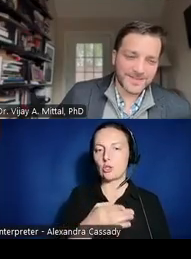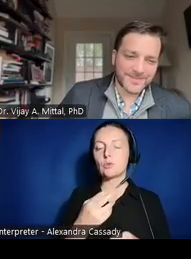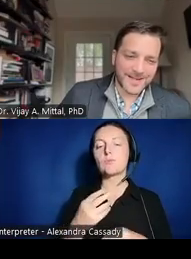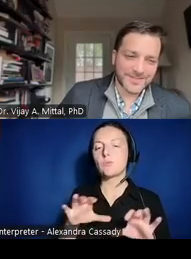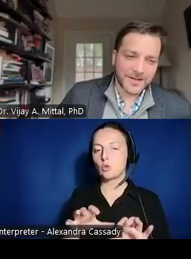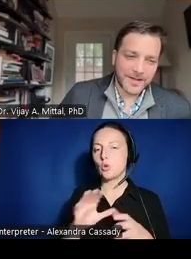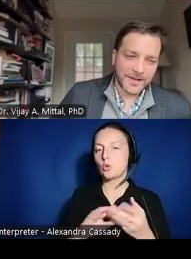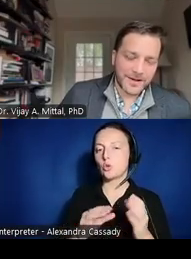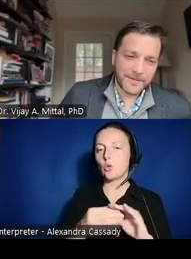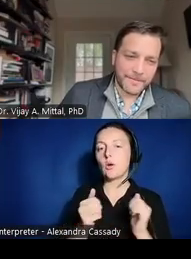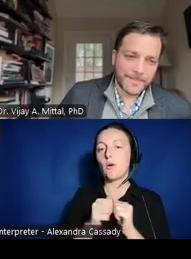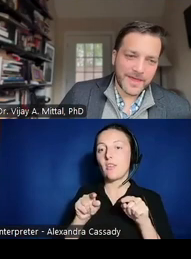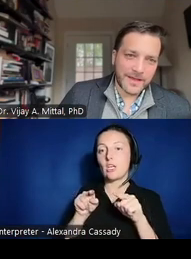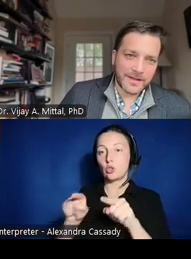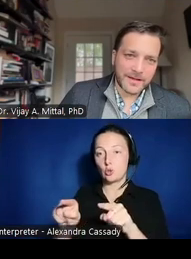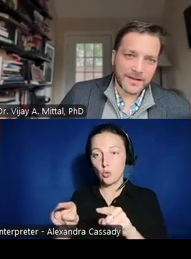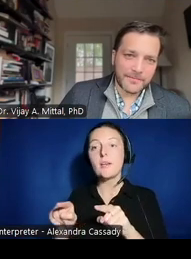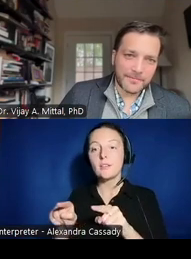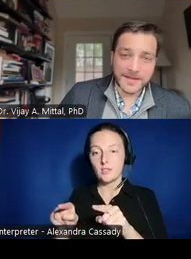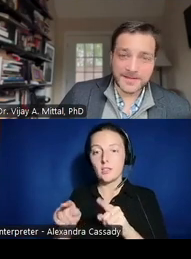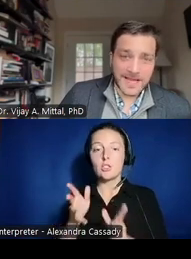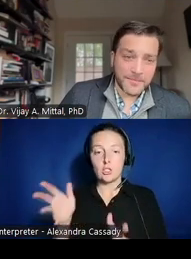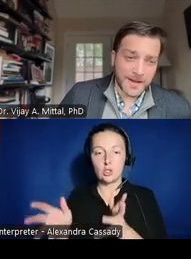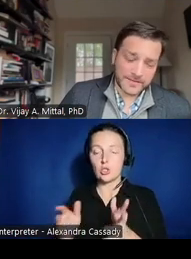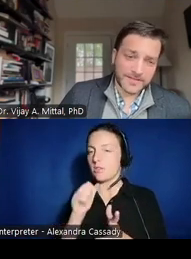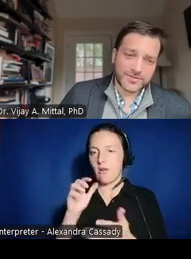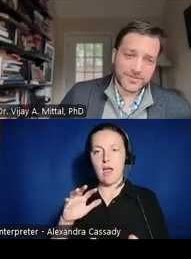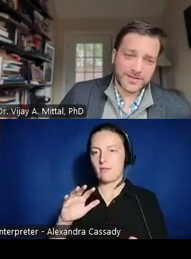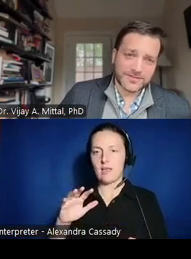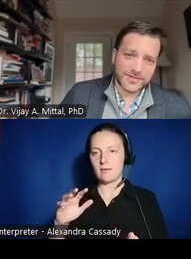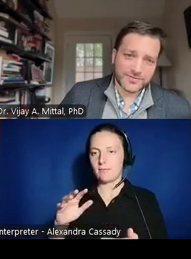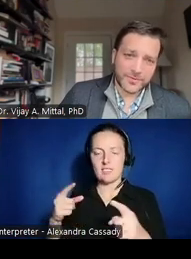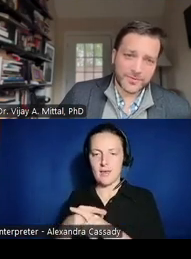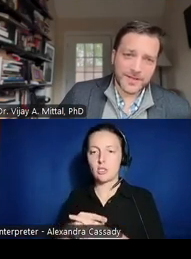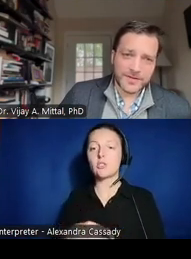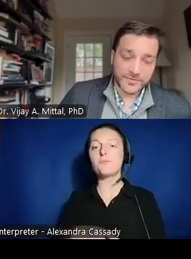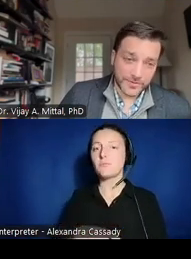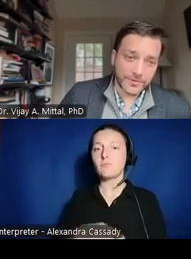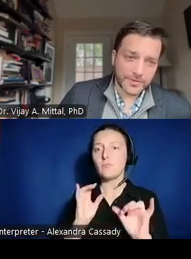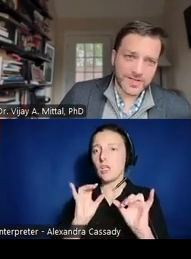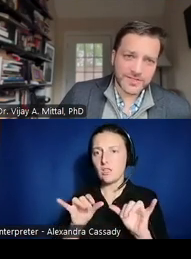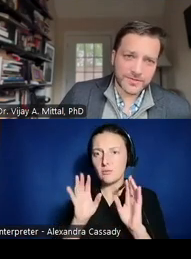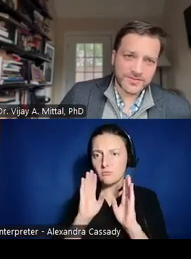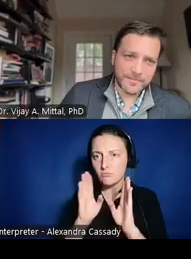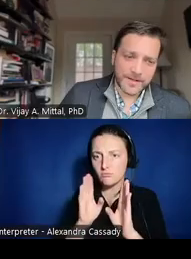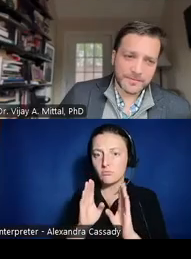mismatched. Um they uh paid the same amount of attention as controls to literal gestures but